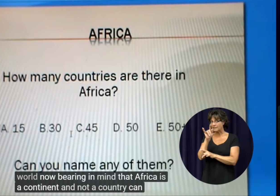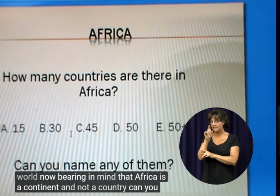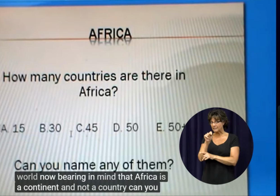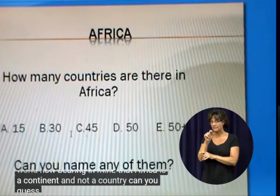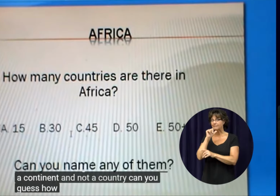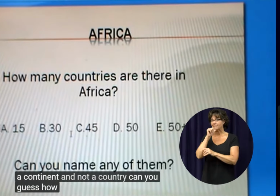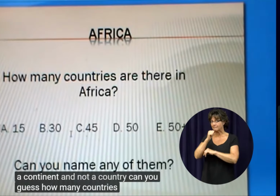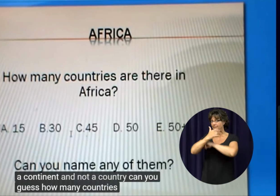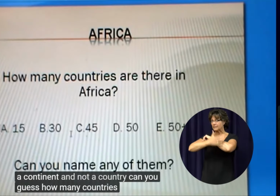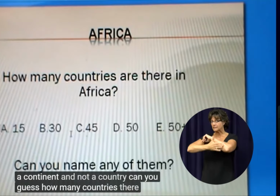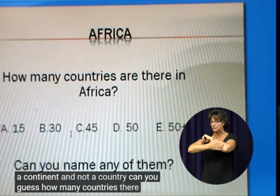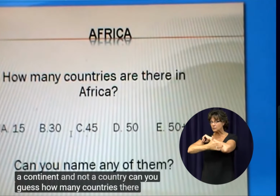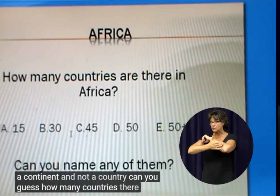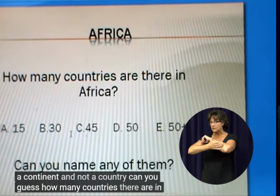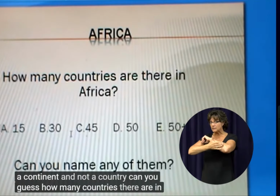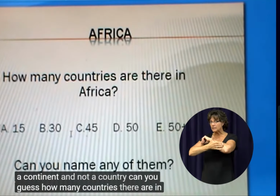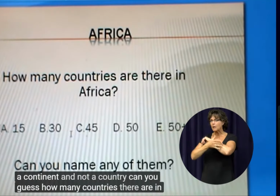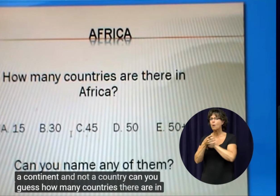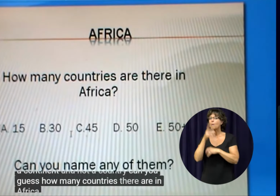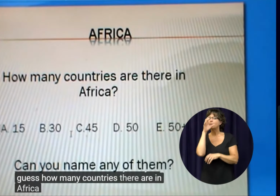can you guess how many countries there are in Africa?